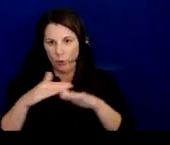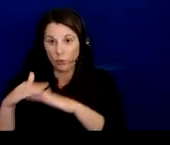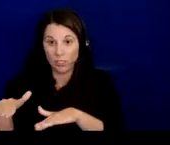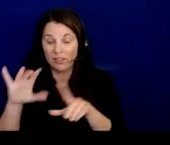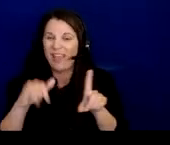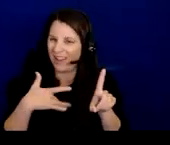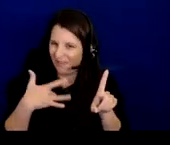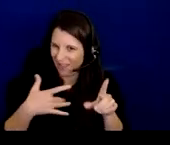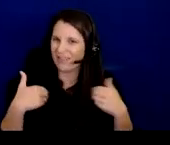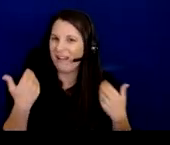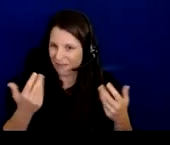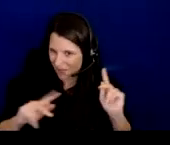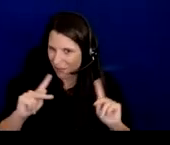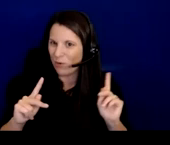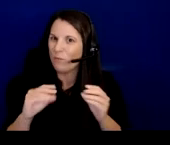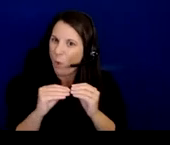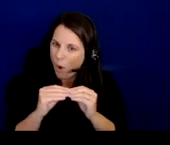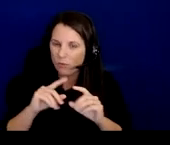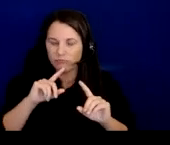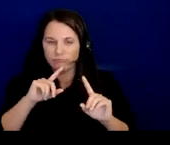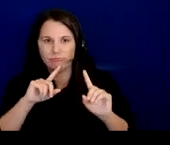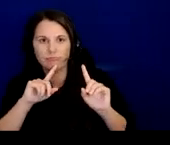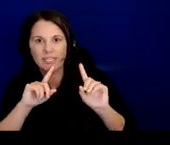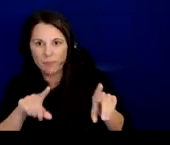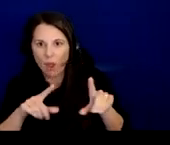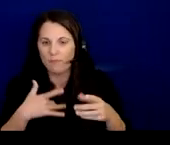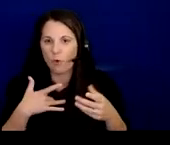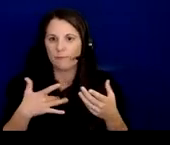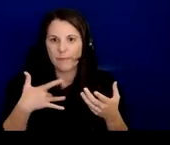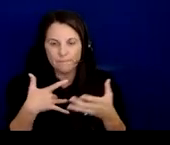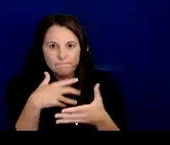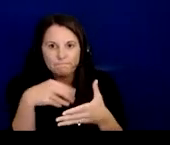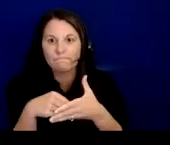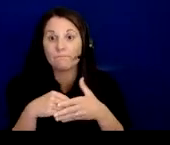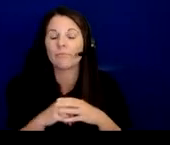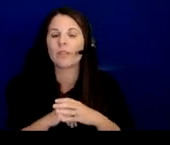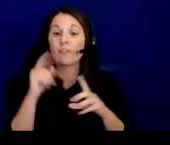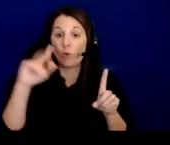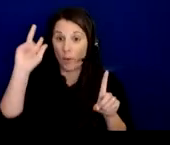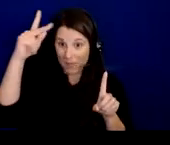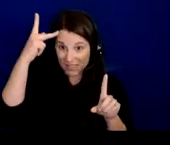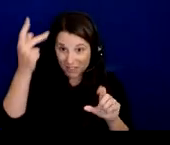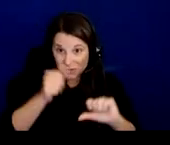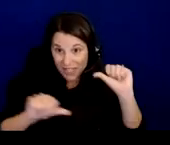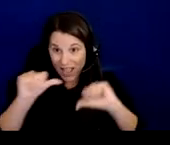In political science, you're constantly reading about from these elite organizations, the institutions telling us that